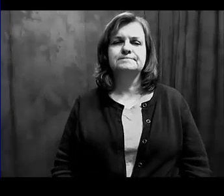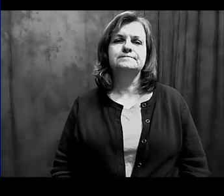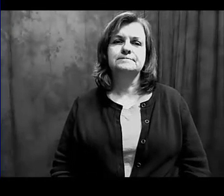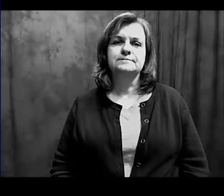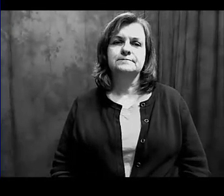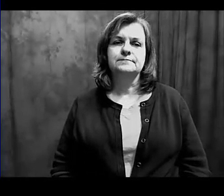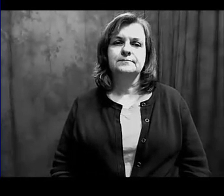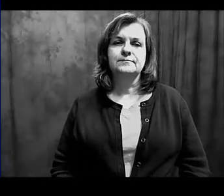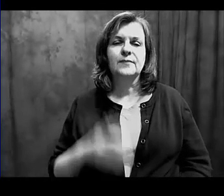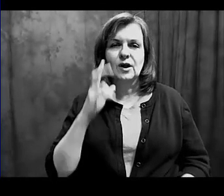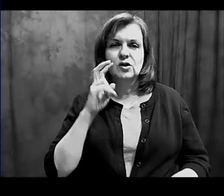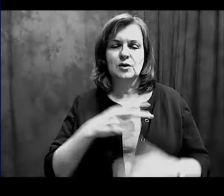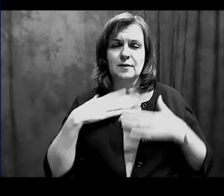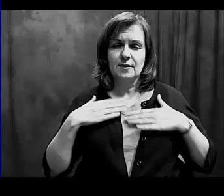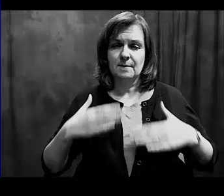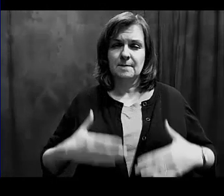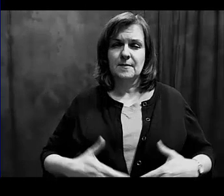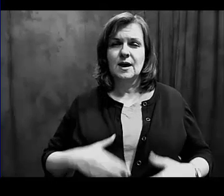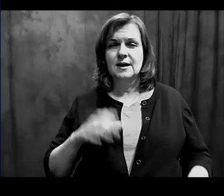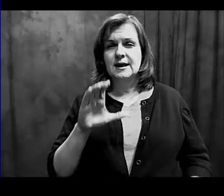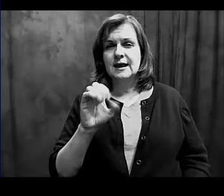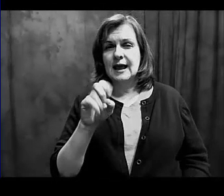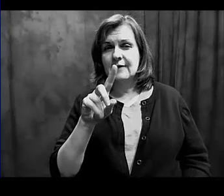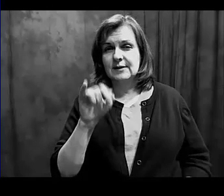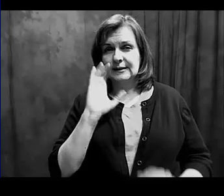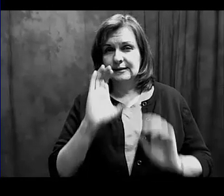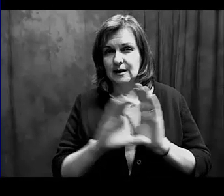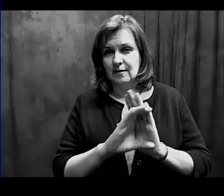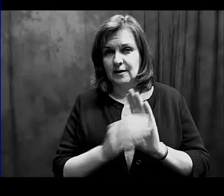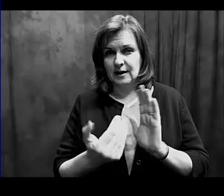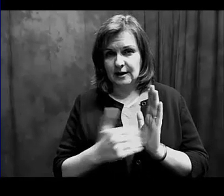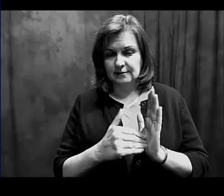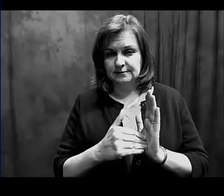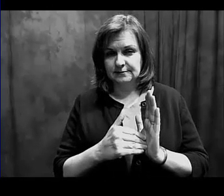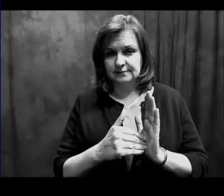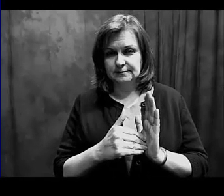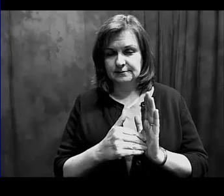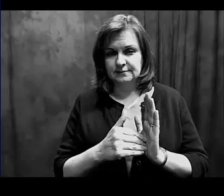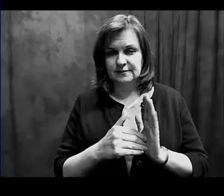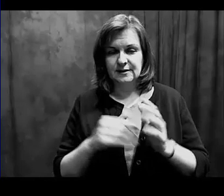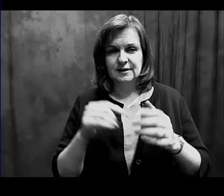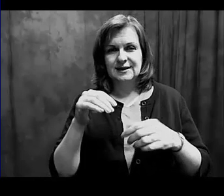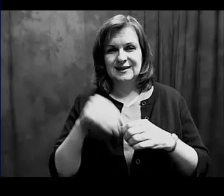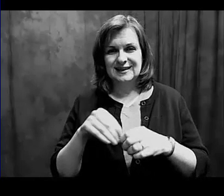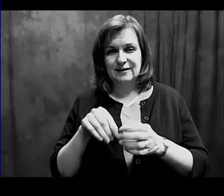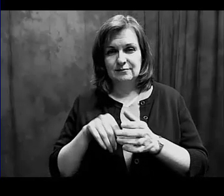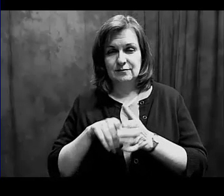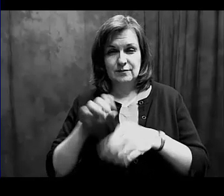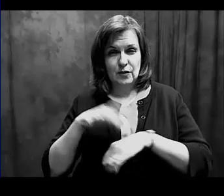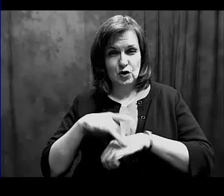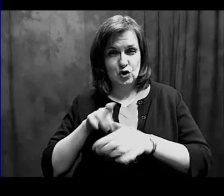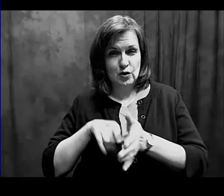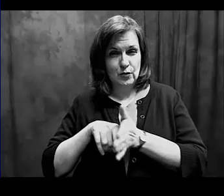when we go back to our diagram of the body cavities notice that we have a lot of open space